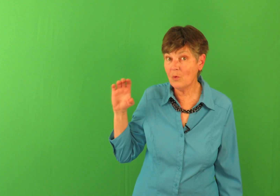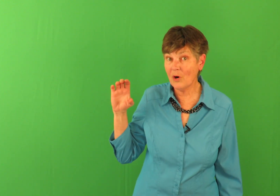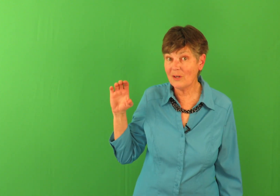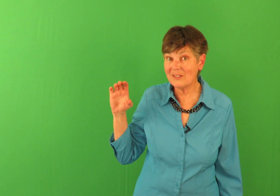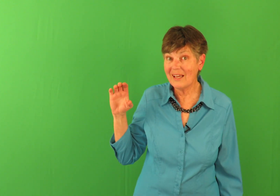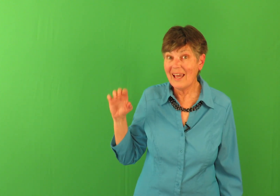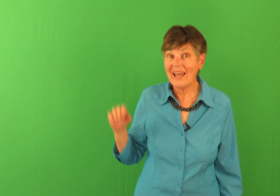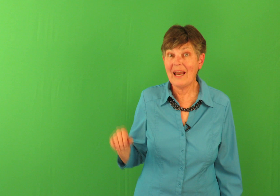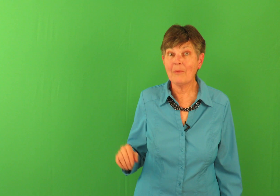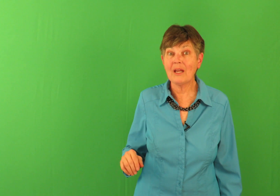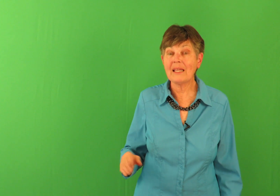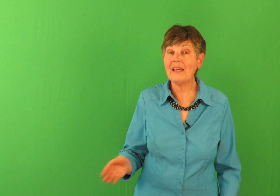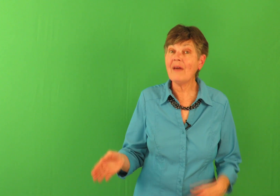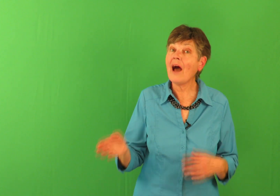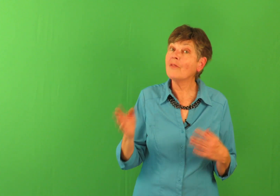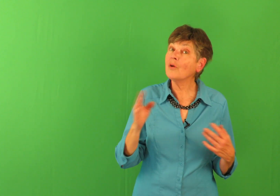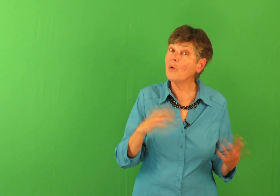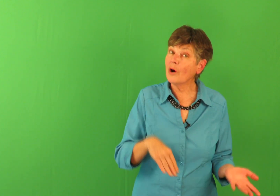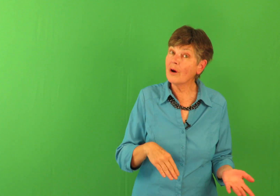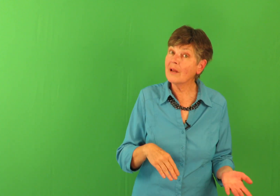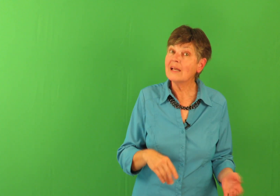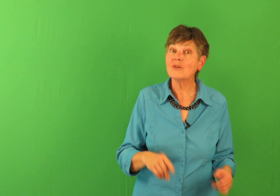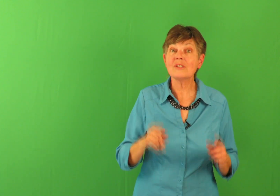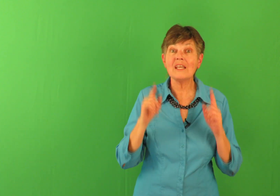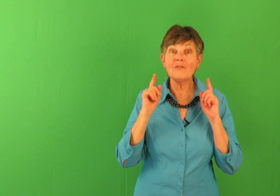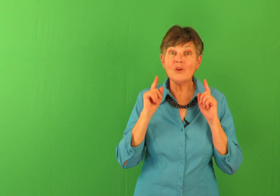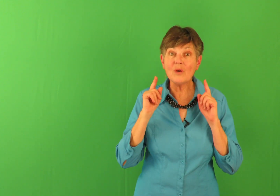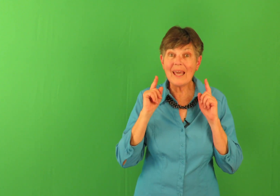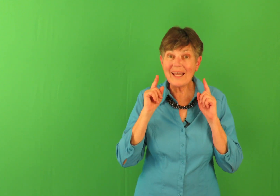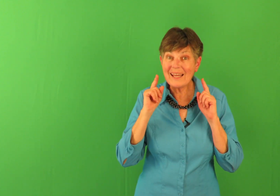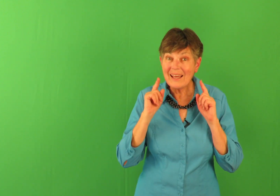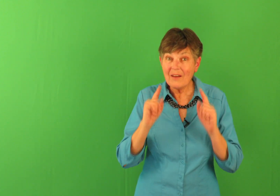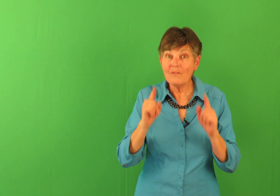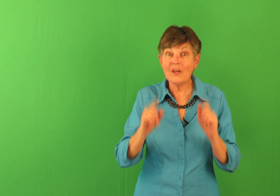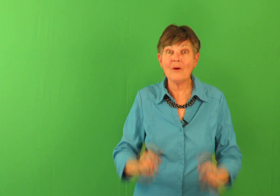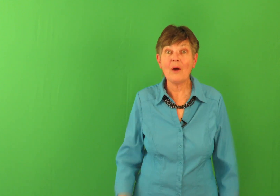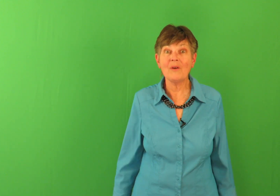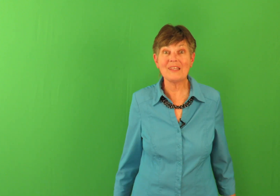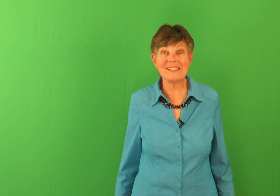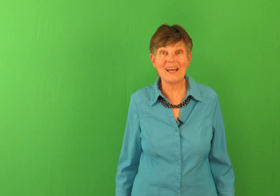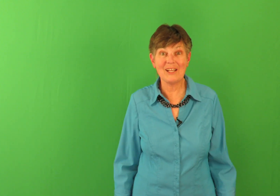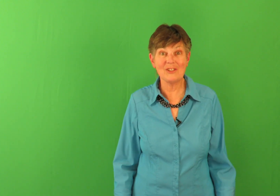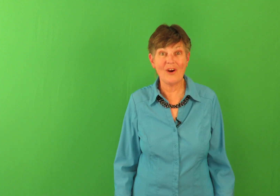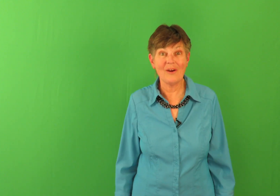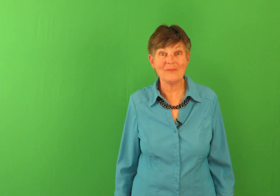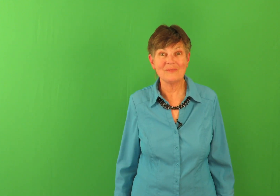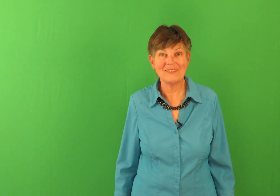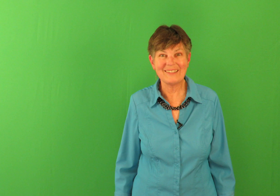and I'm gonna leave out the word so see if you can figure out what the signs are